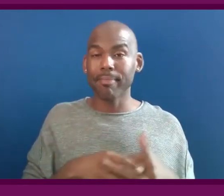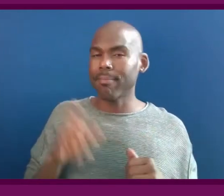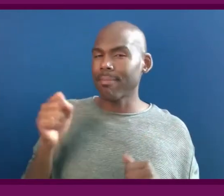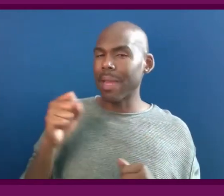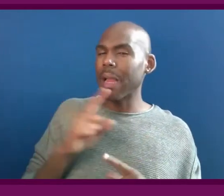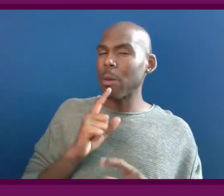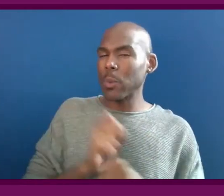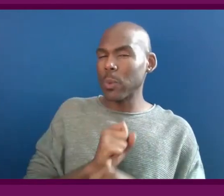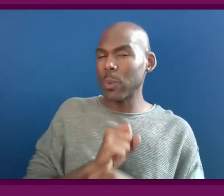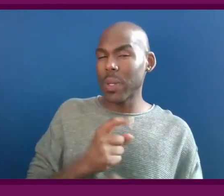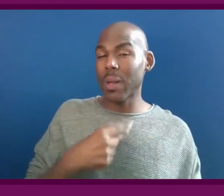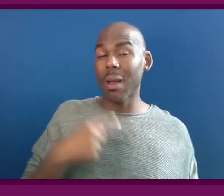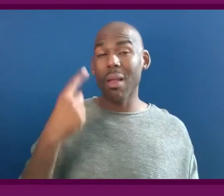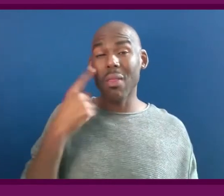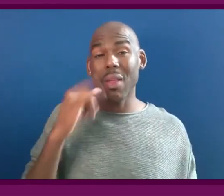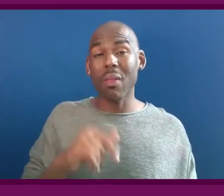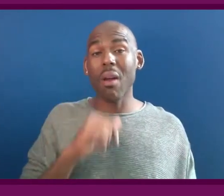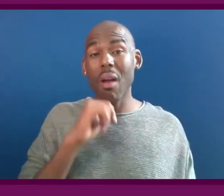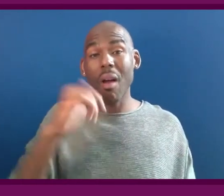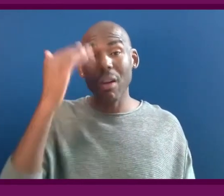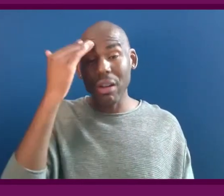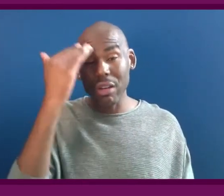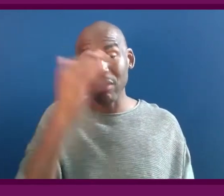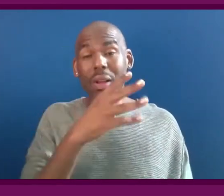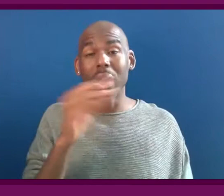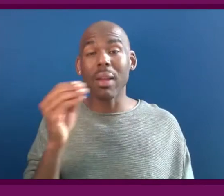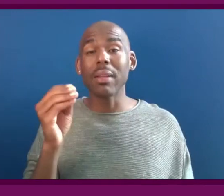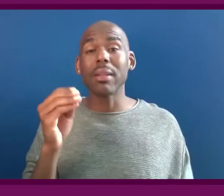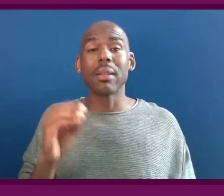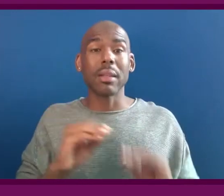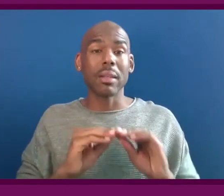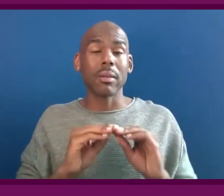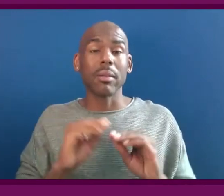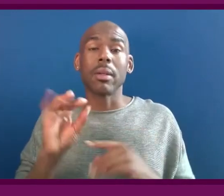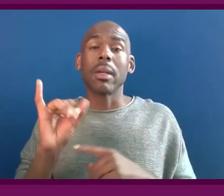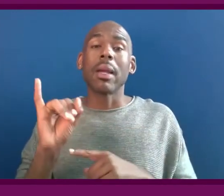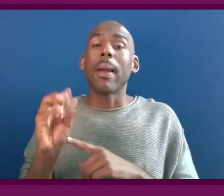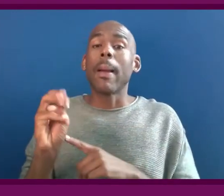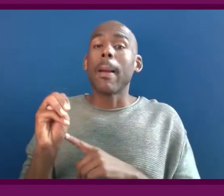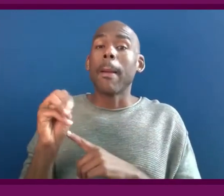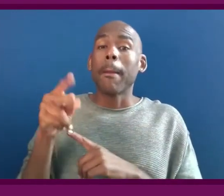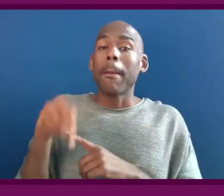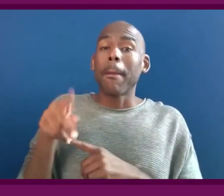And I think that unconscious and implicit biases, sometimes it's even more dangerous